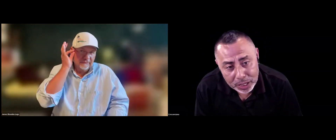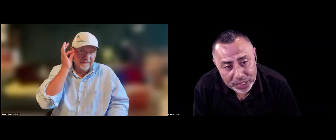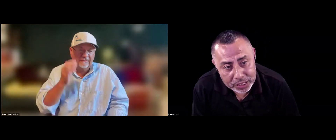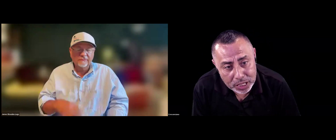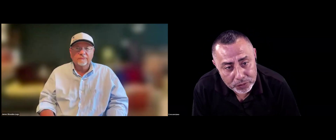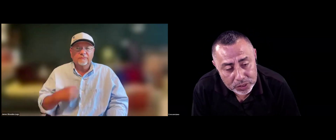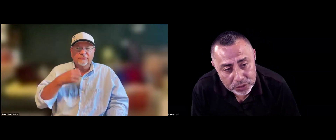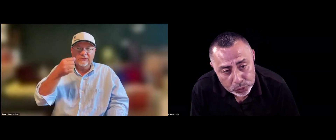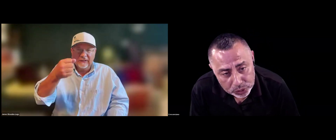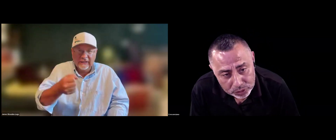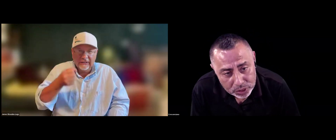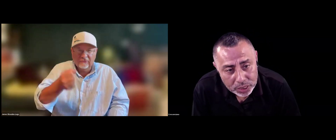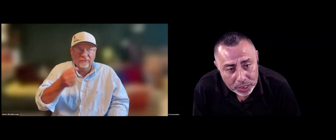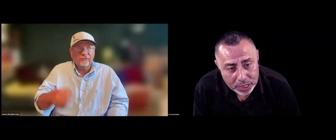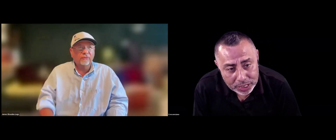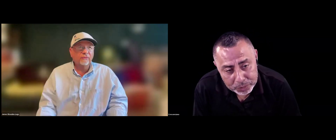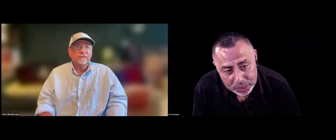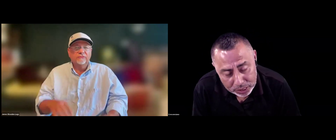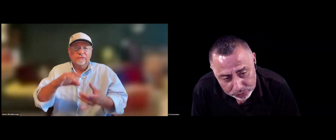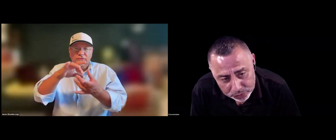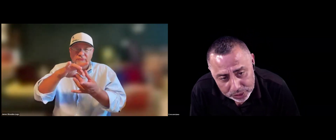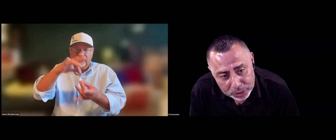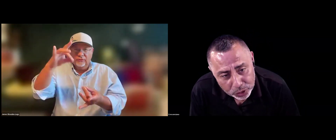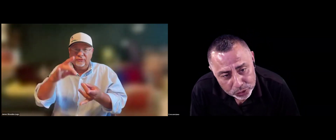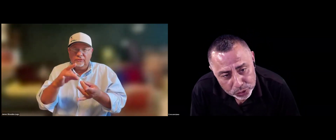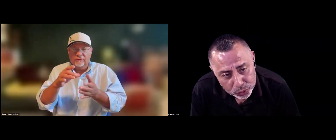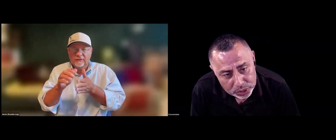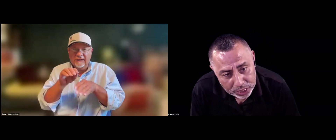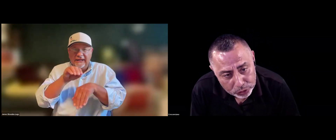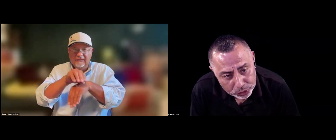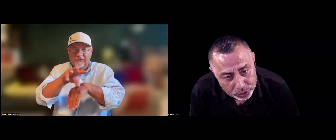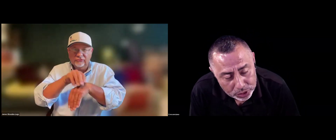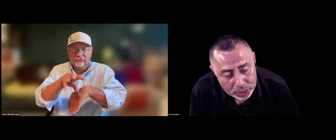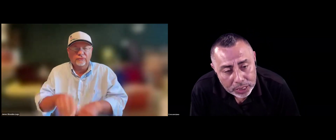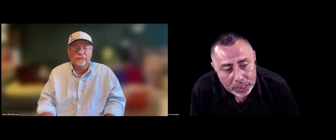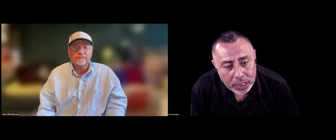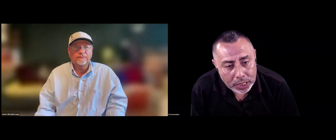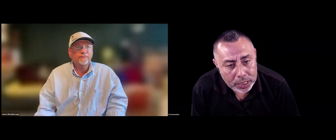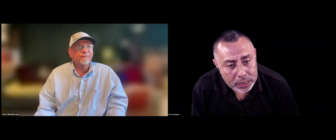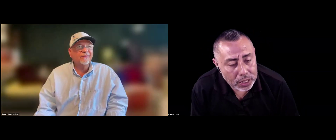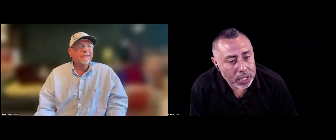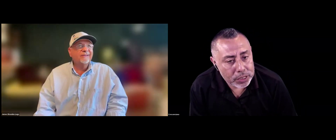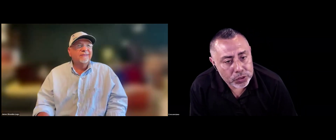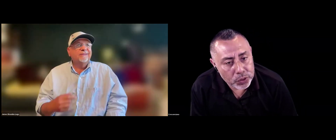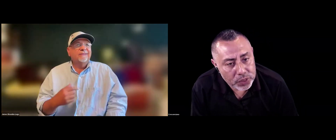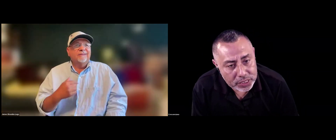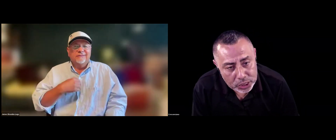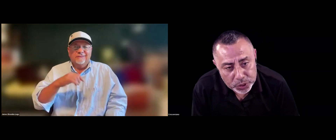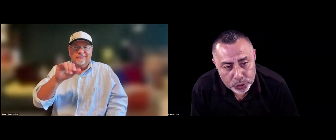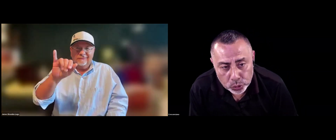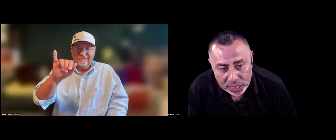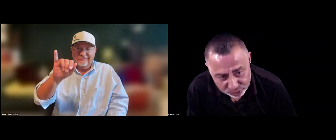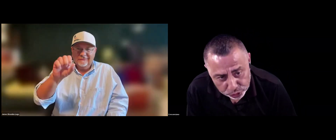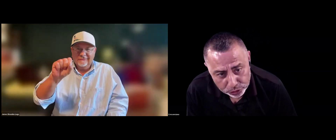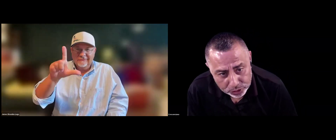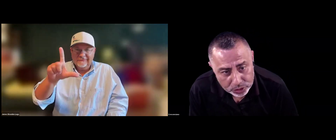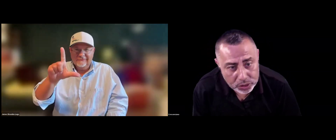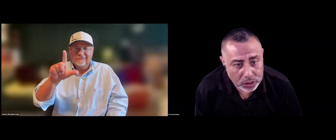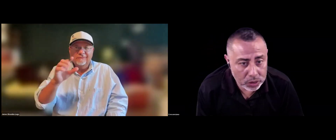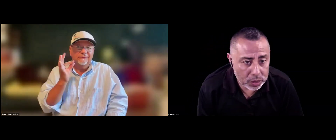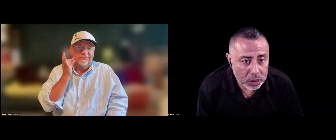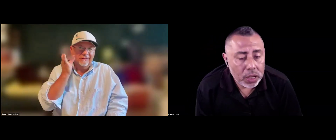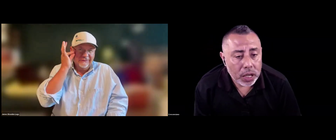I am a deaf individual. I am native. I am also an elder. And I serve as a spiritual counselor.